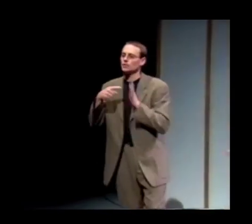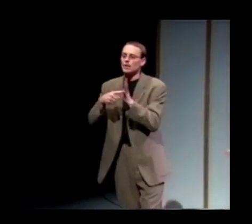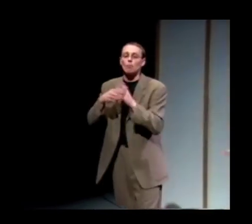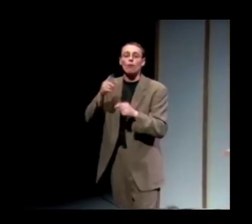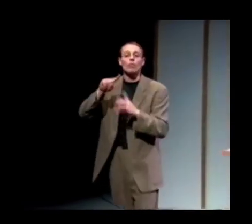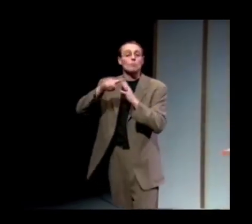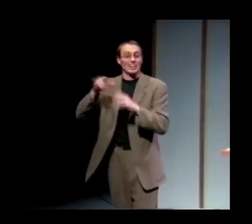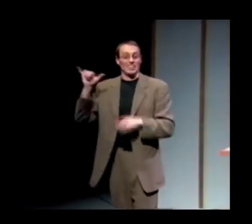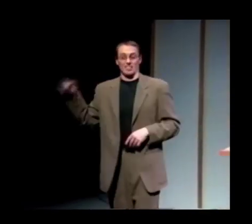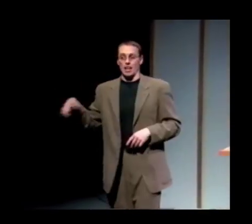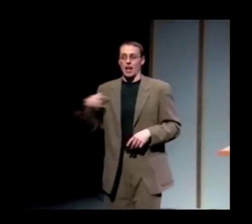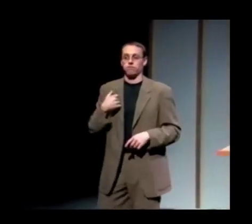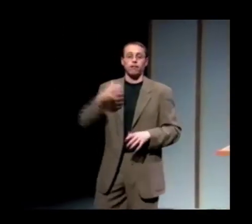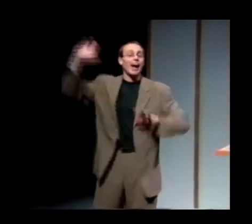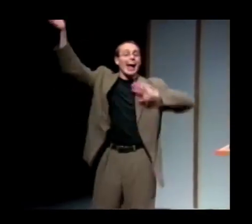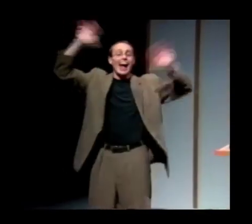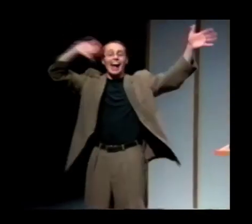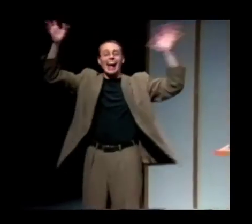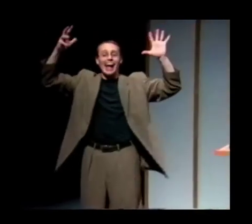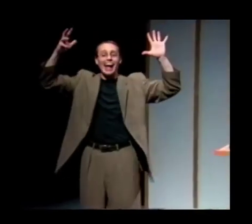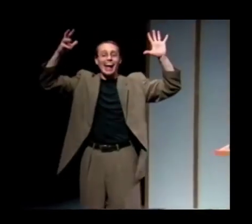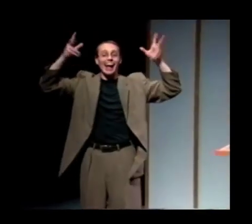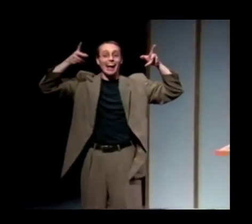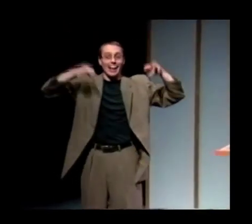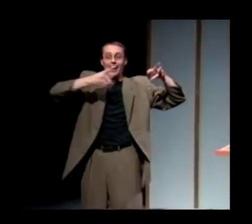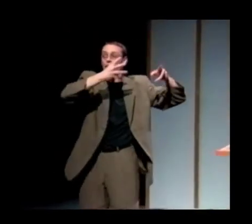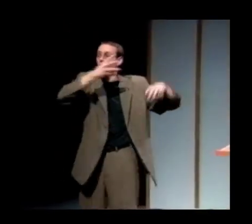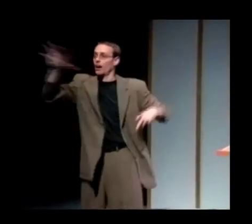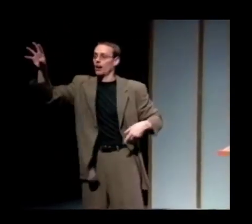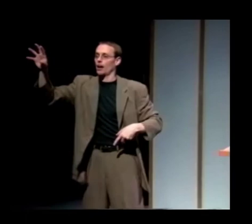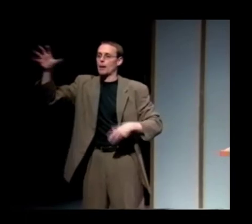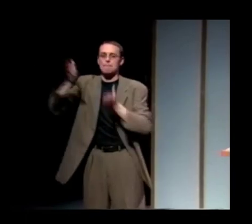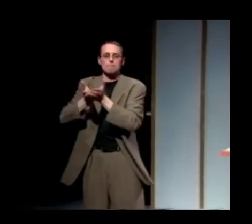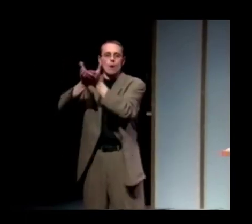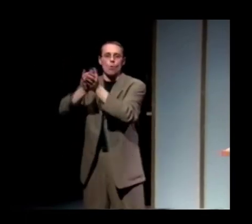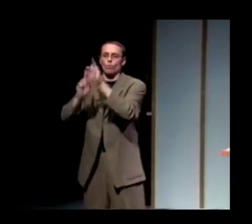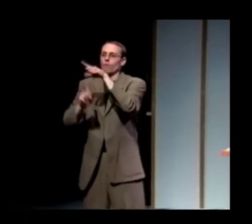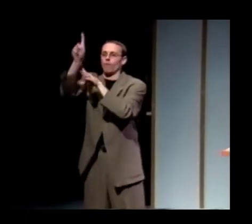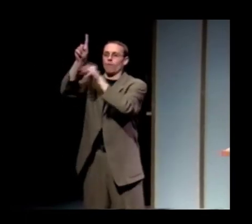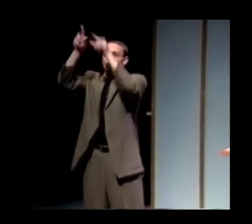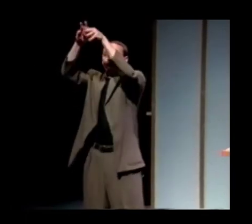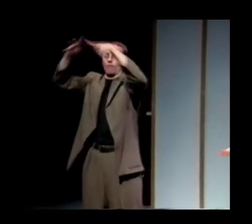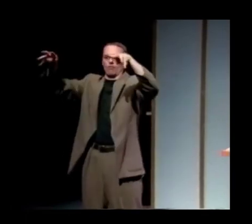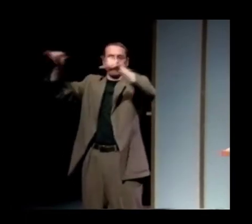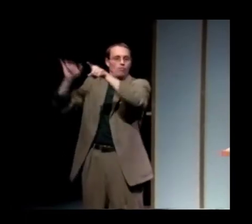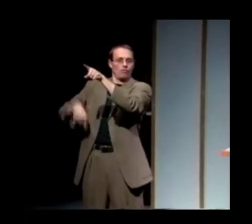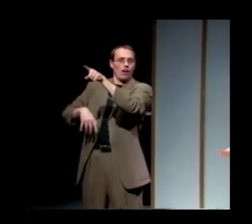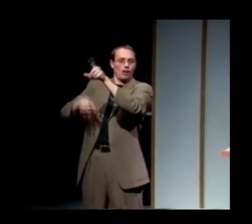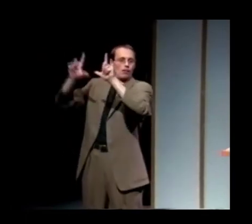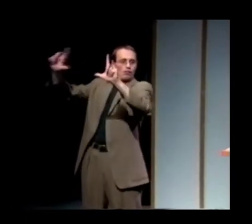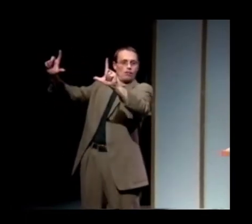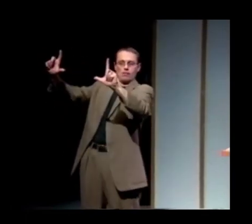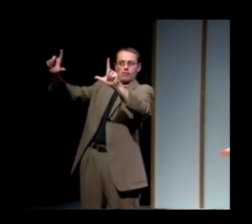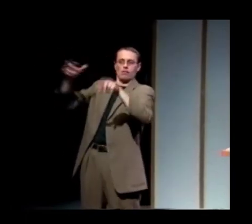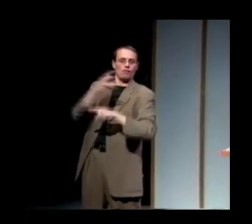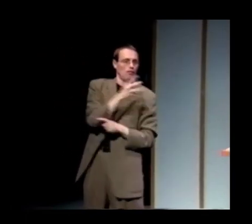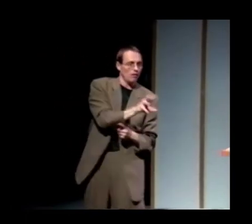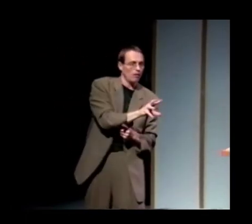OK. CUT-AWAYS. OK. THE CAMERA'S ON THE PERSON WITH THEIR HANDS UP SCREAMING,